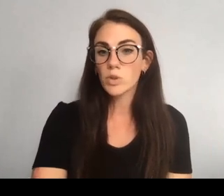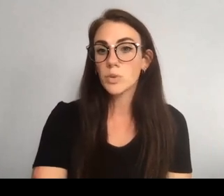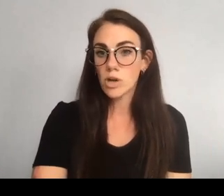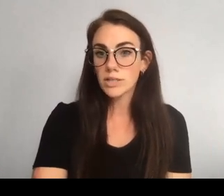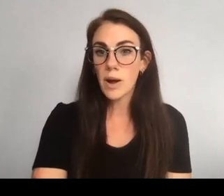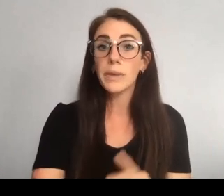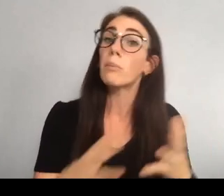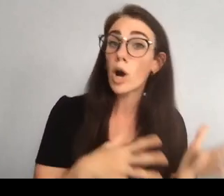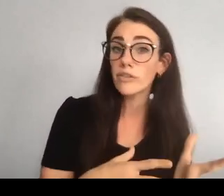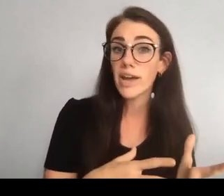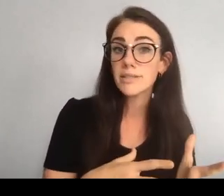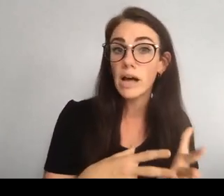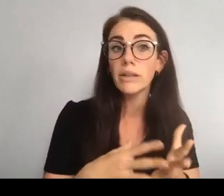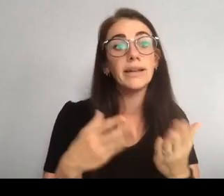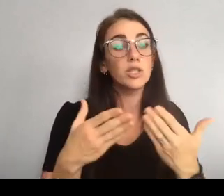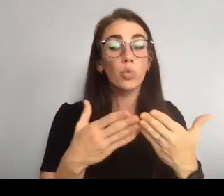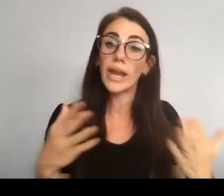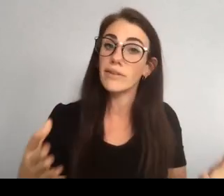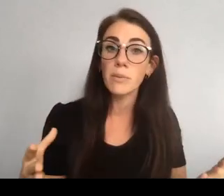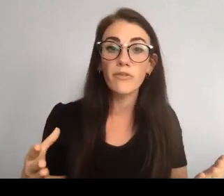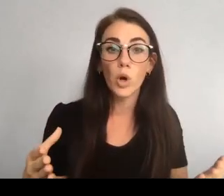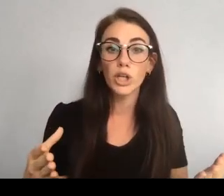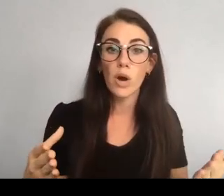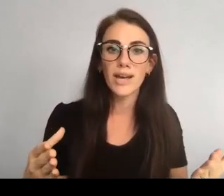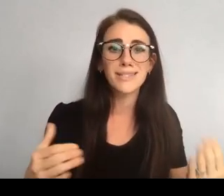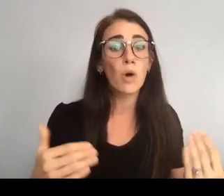which we talked about being part of ASL and it's great if some of you already know ASL